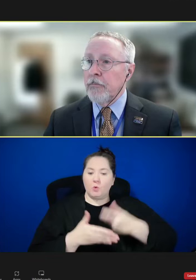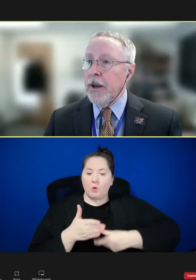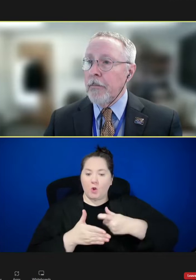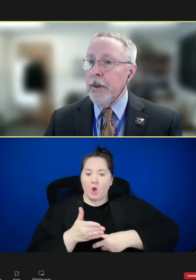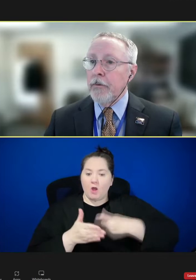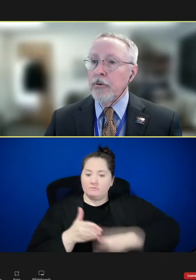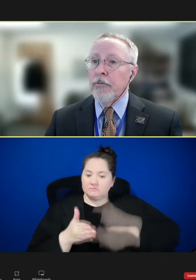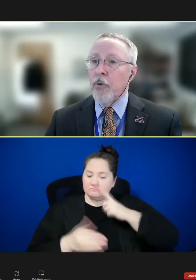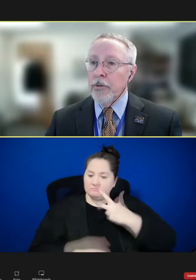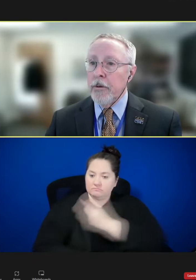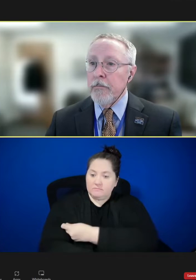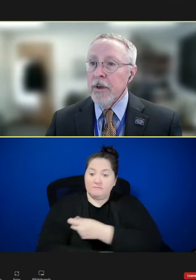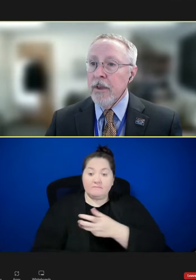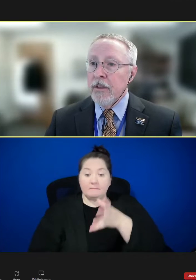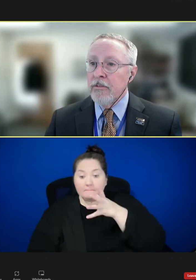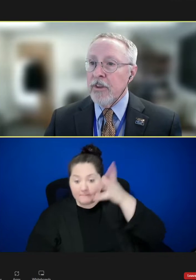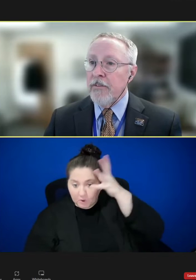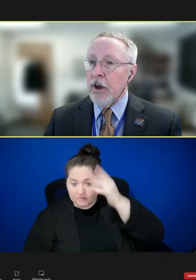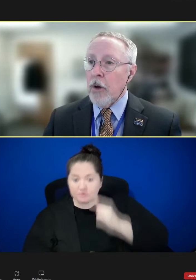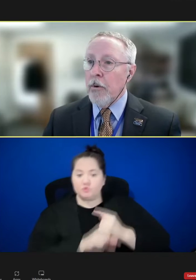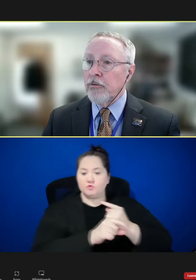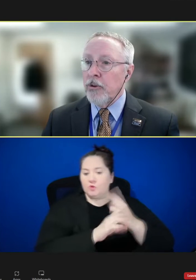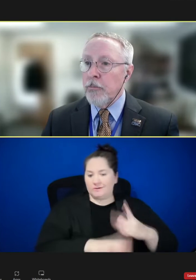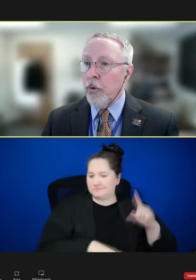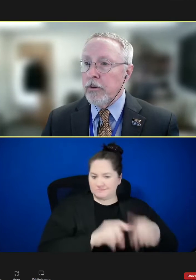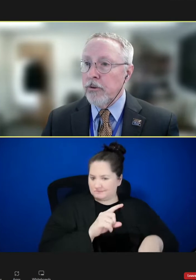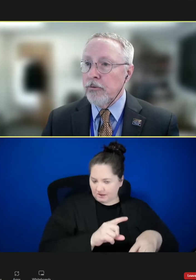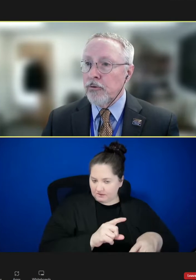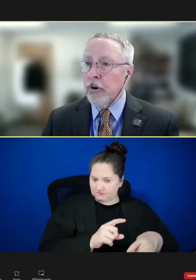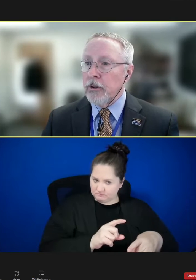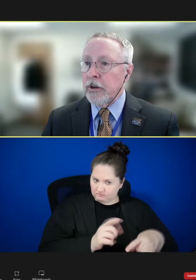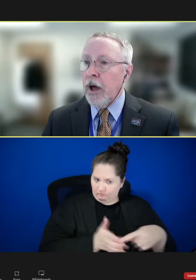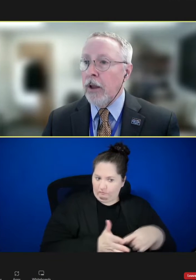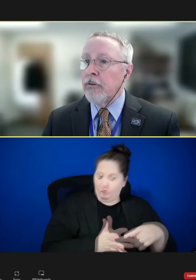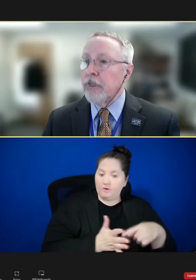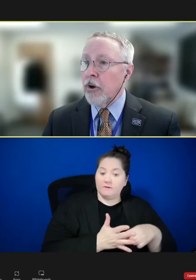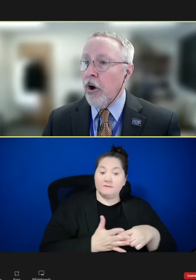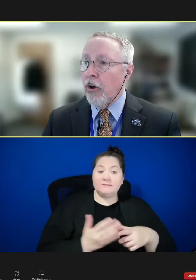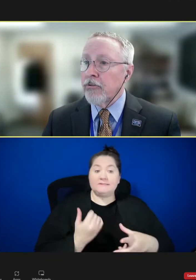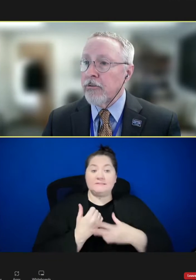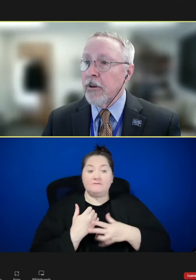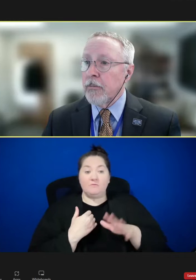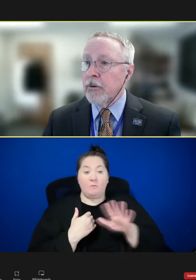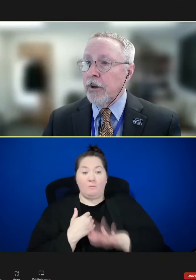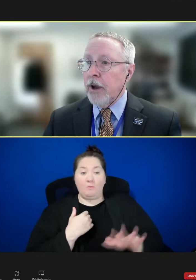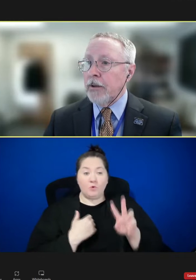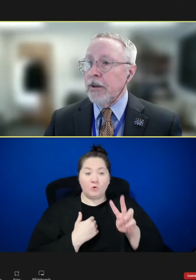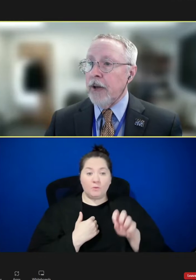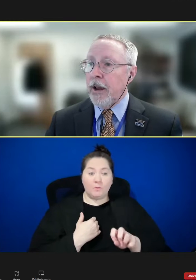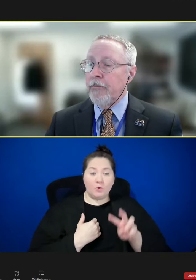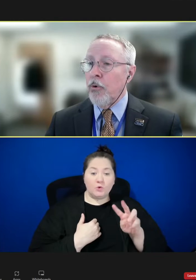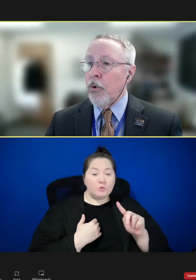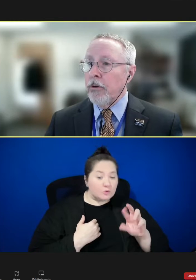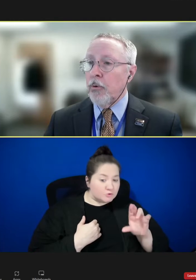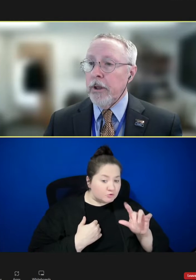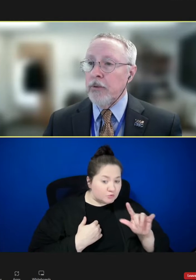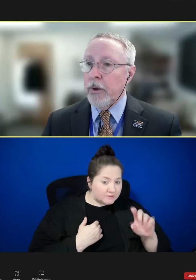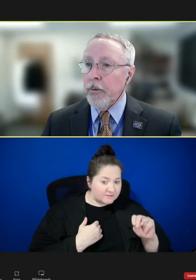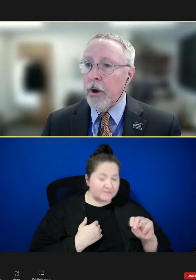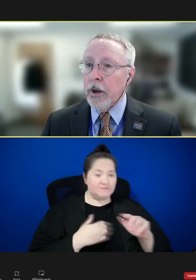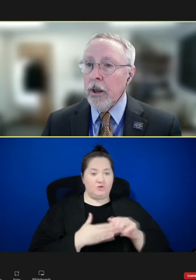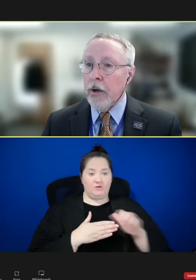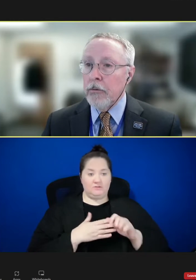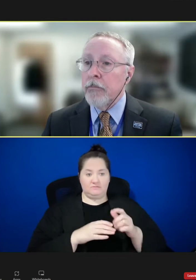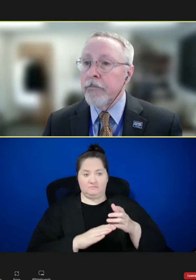may not be able to afford them, saving almost $2.2 trillion in cost between 1994 and 2021 alone.